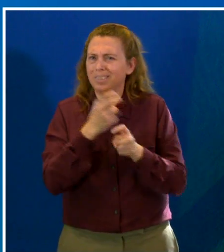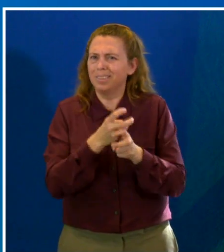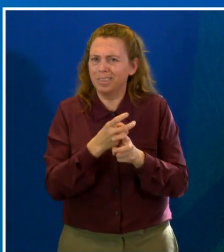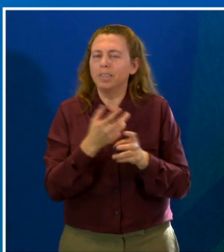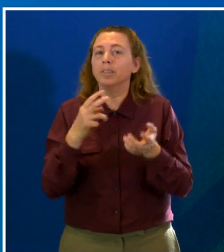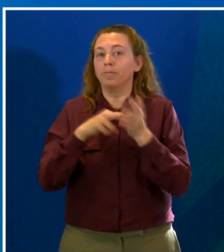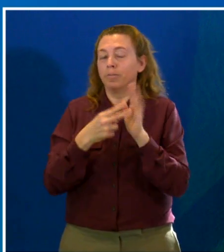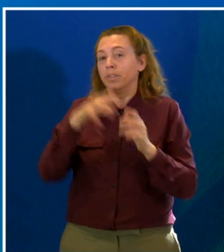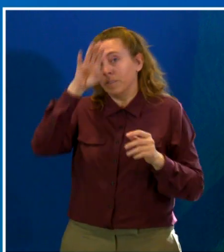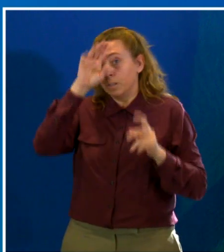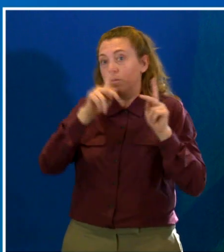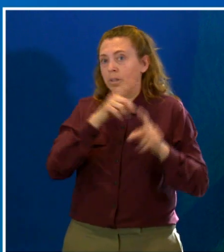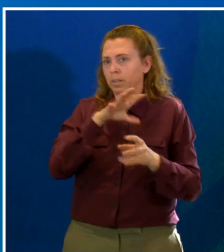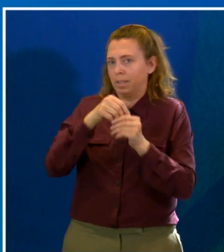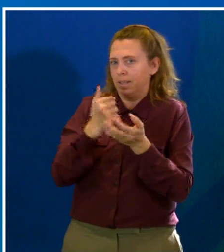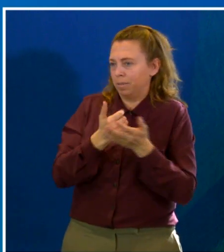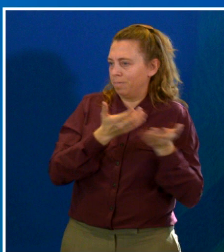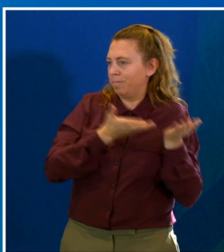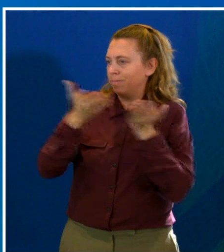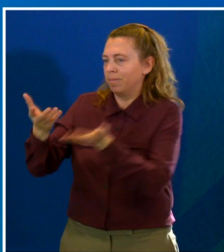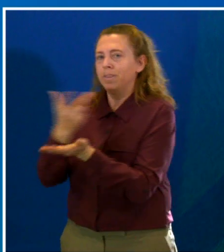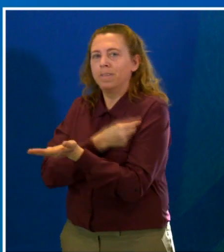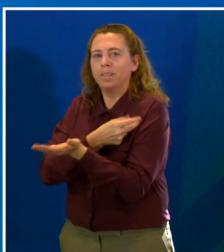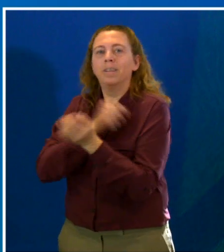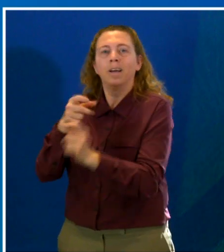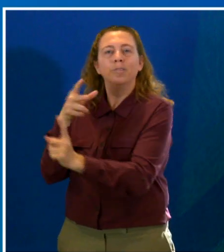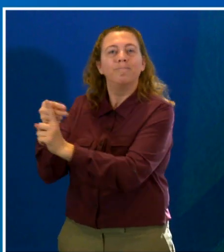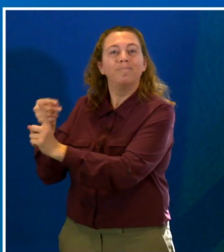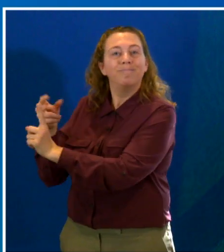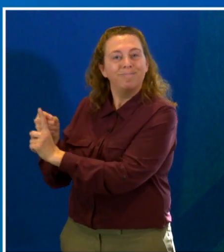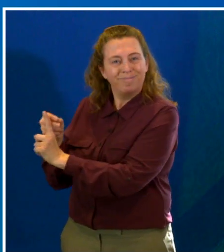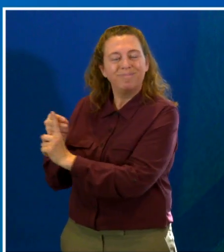vaccinating these specific populations in group homes as